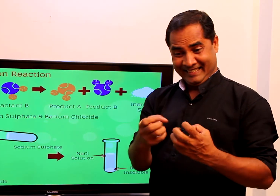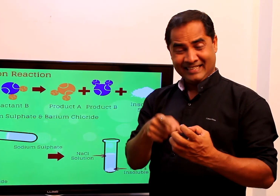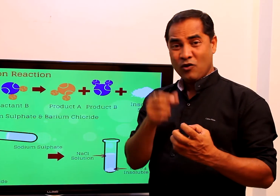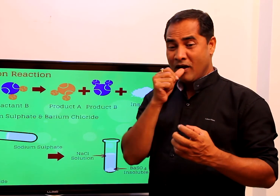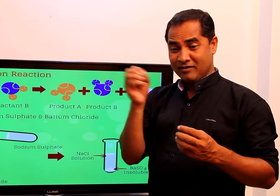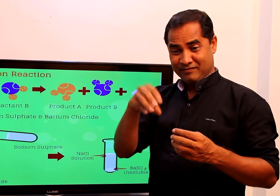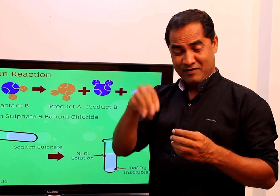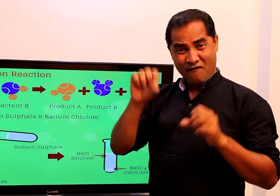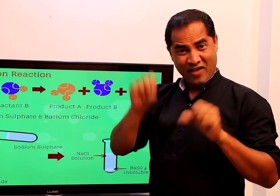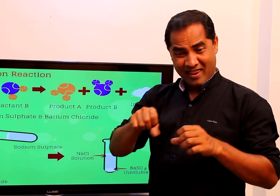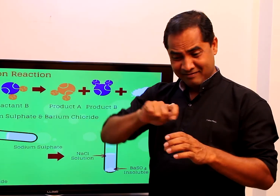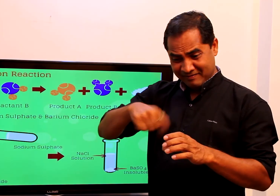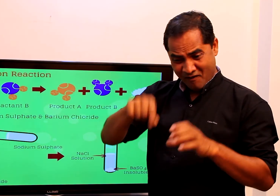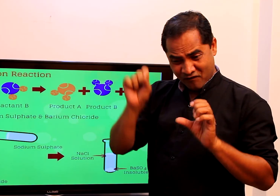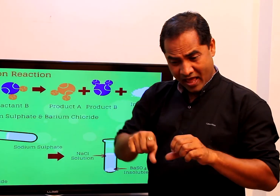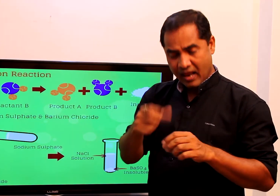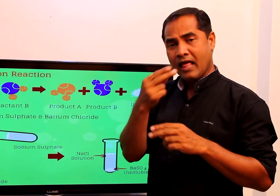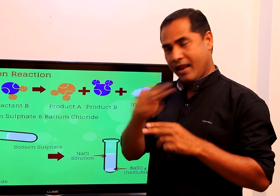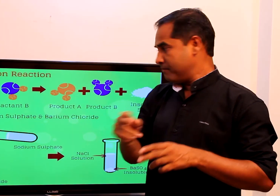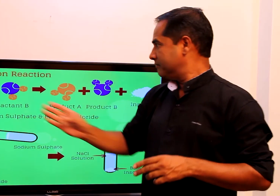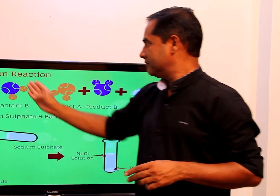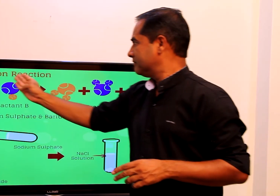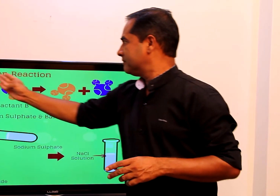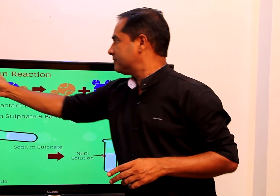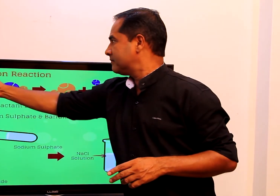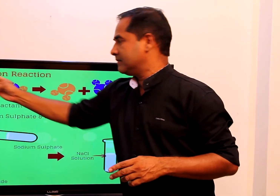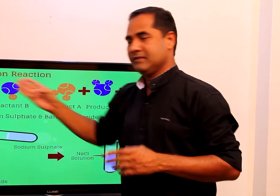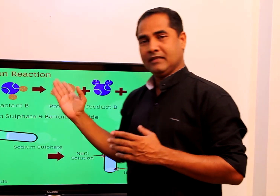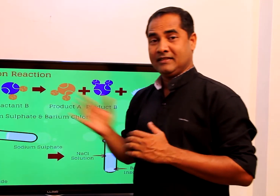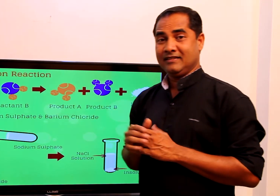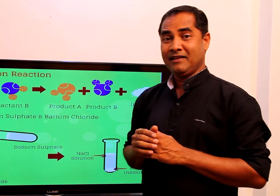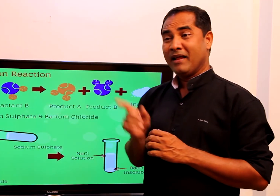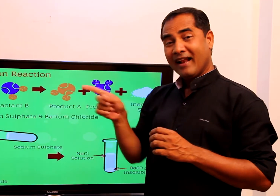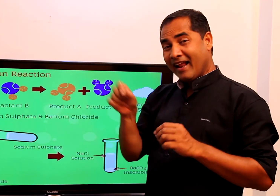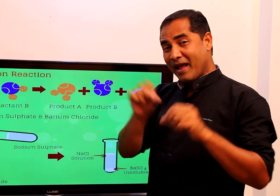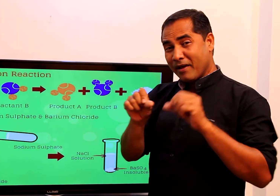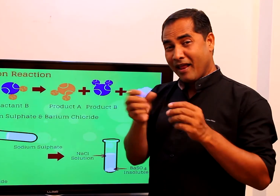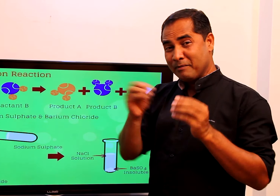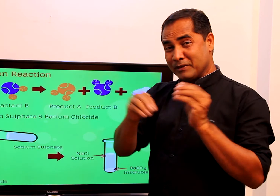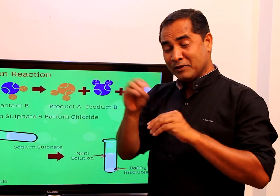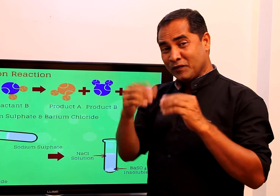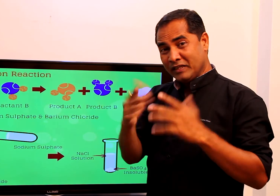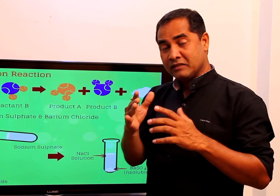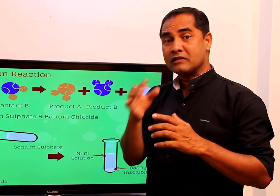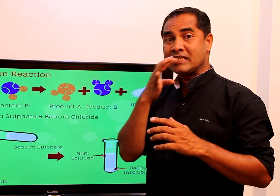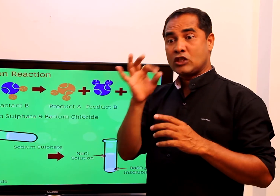solution. That is precipitation -